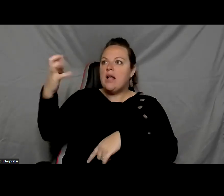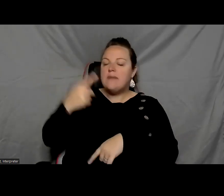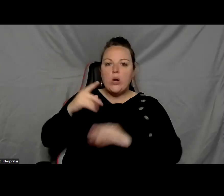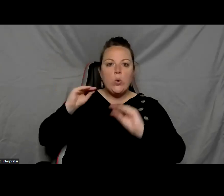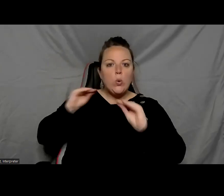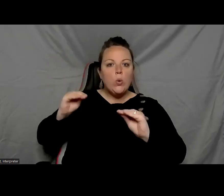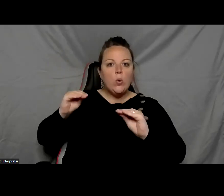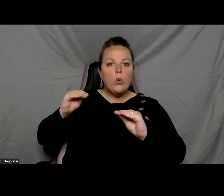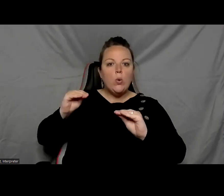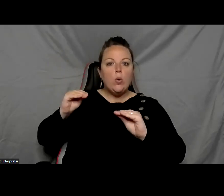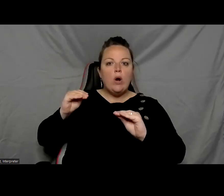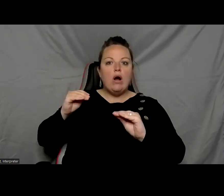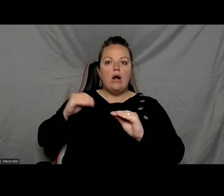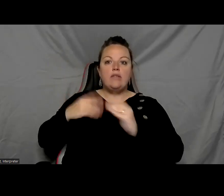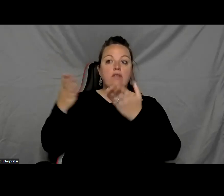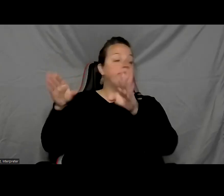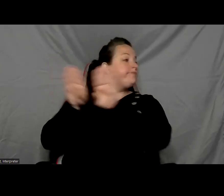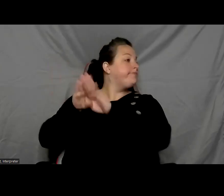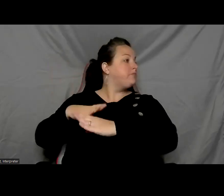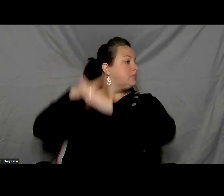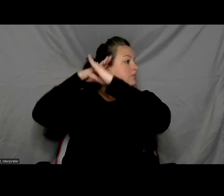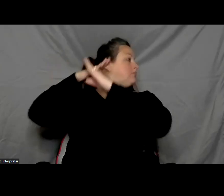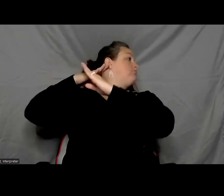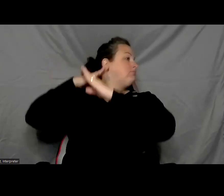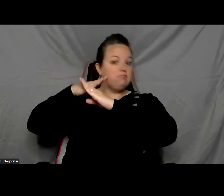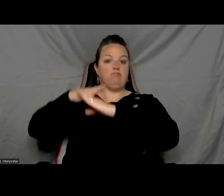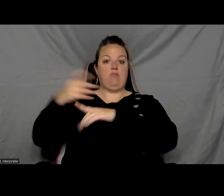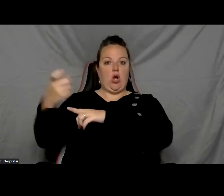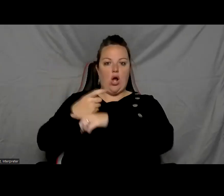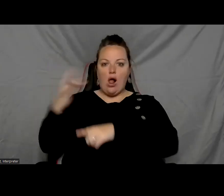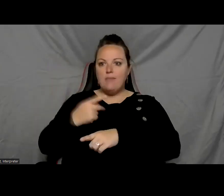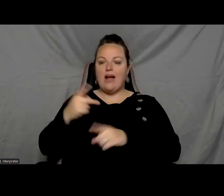get back to me, won't return my calls and they won't they won't return anything.